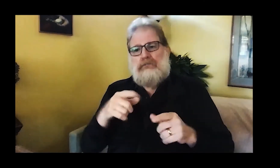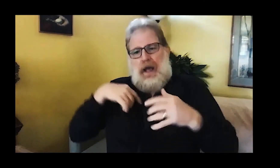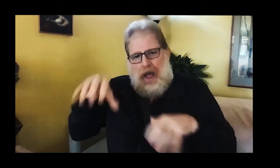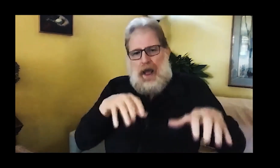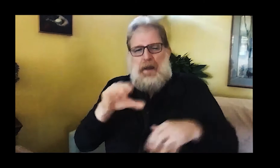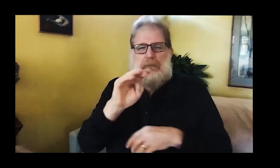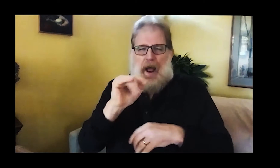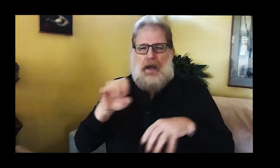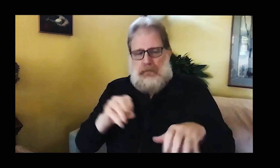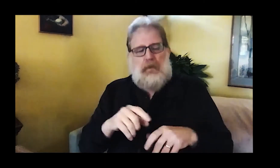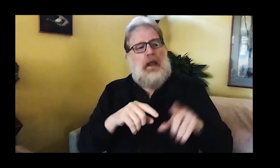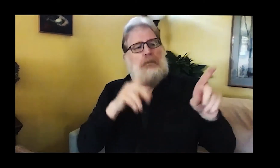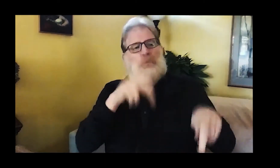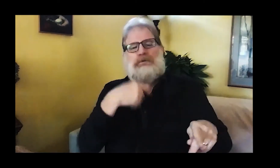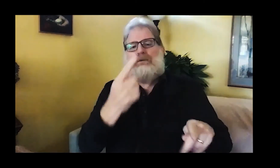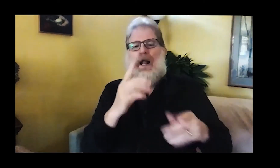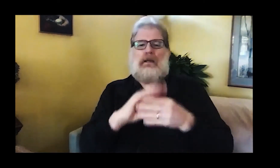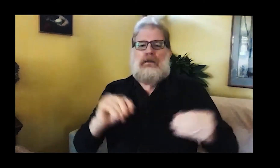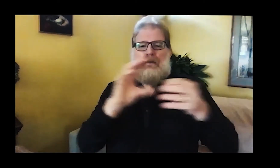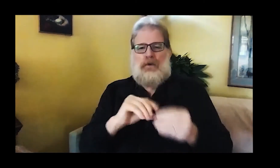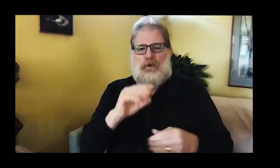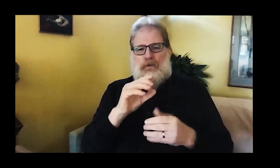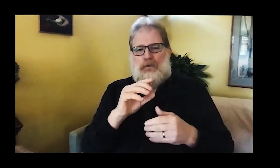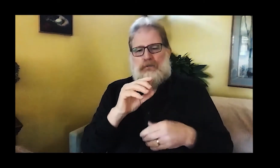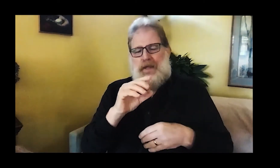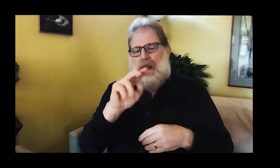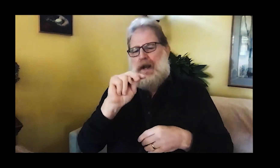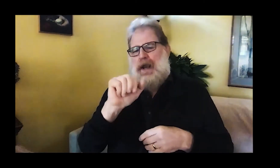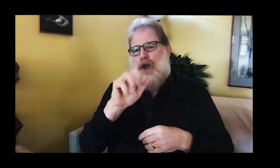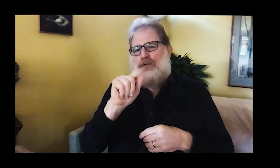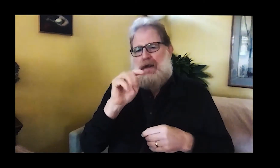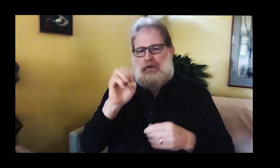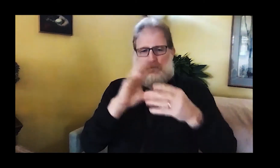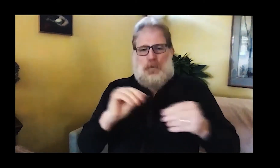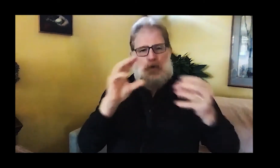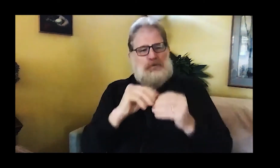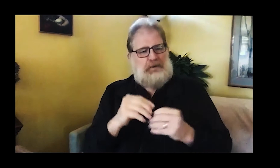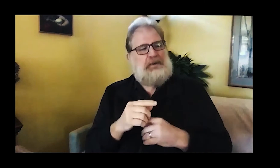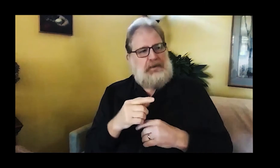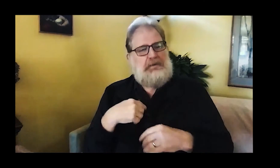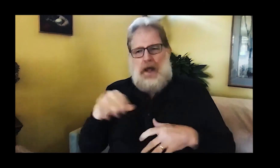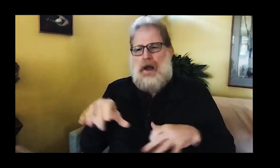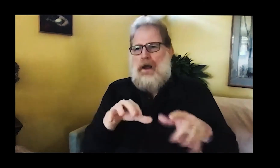acted out and as the person told the story. So the narrator told the story and I acted out my part